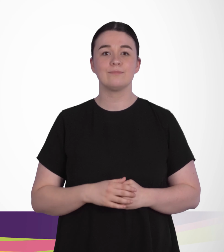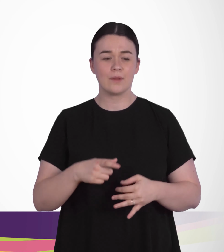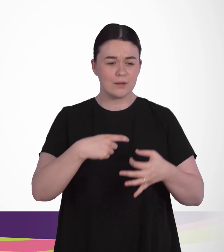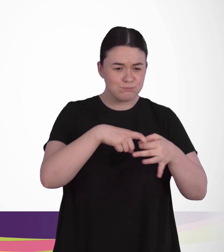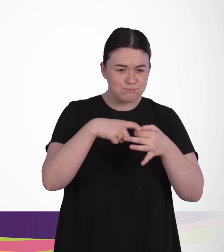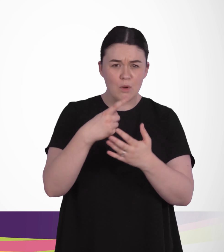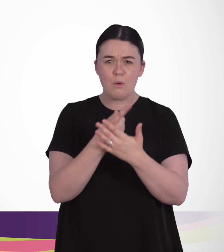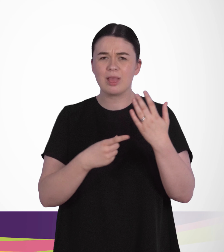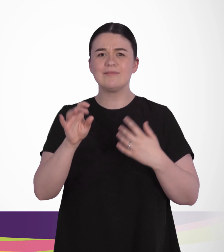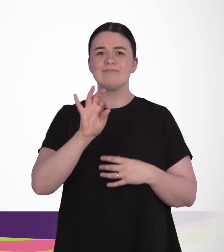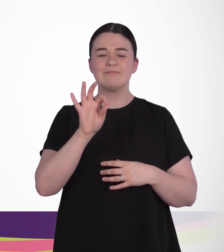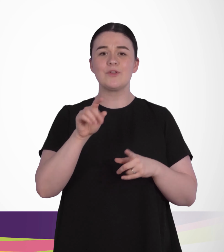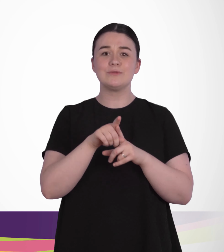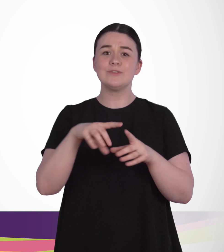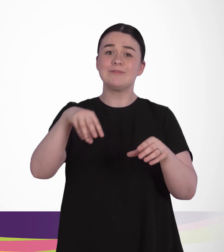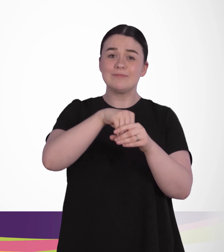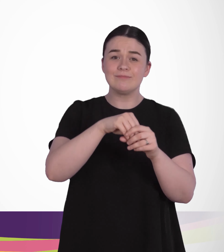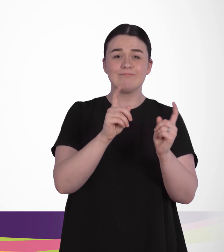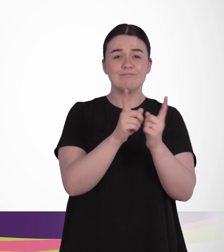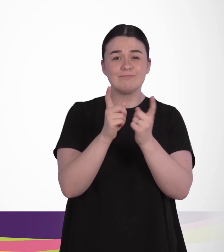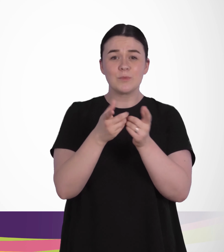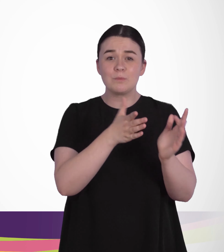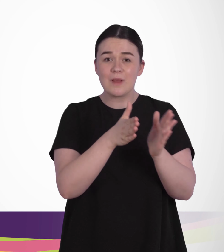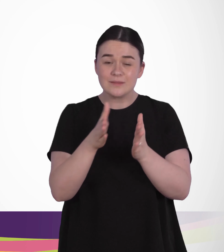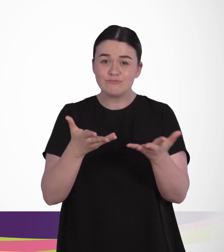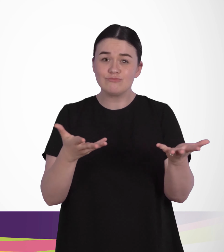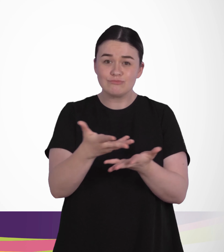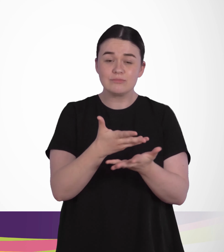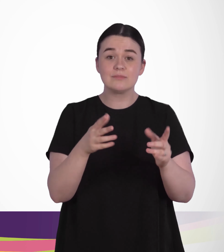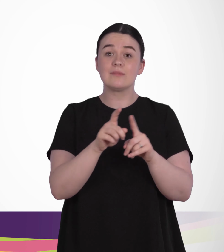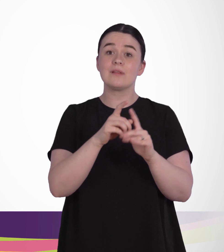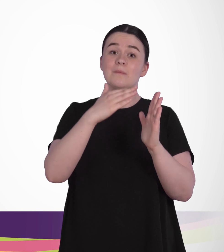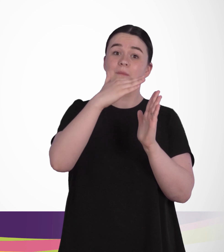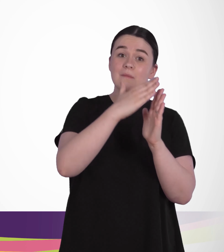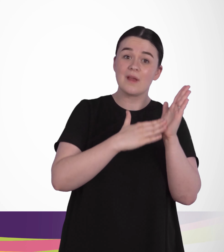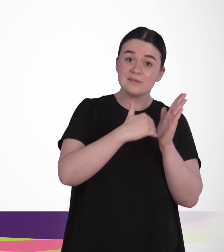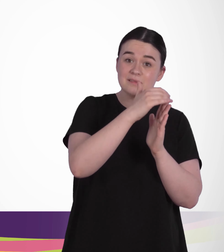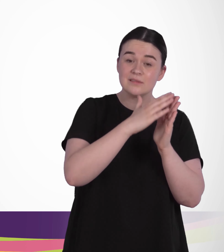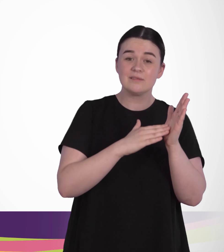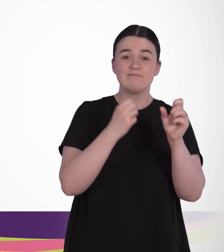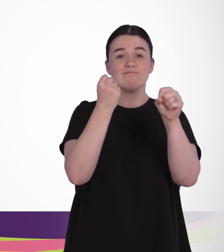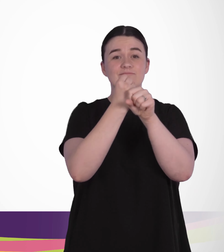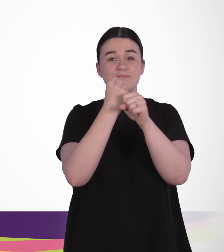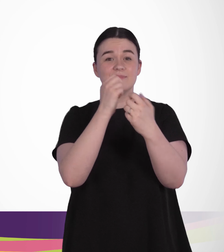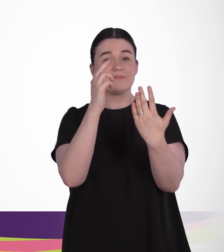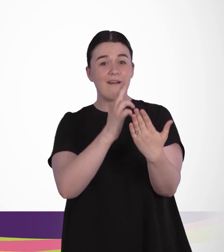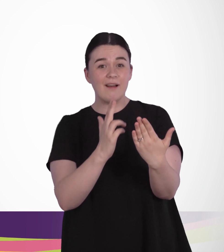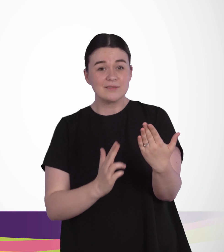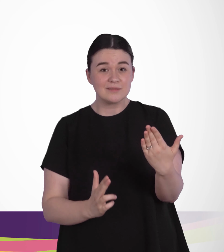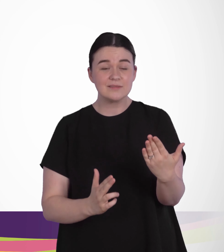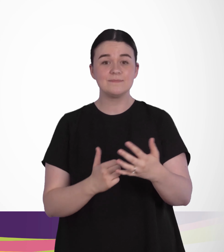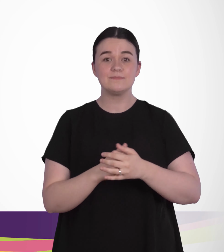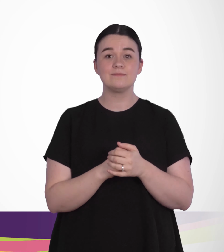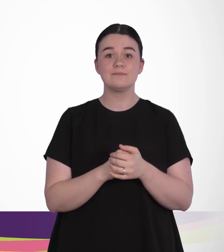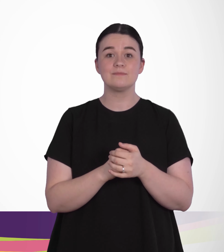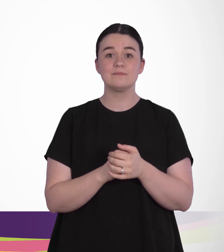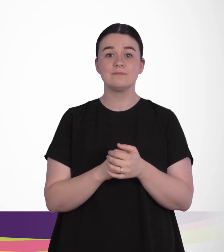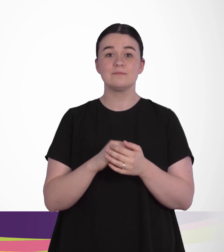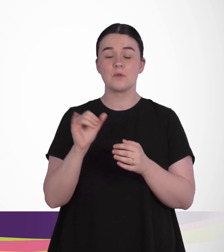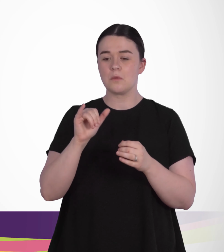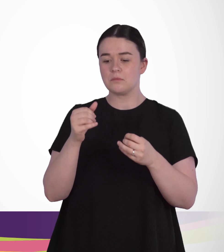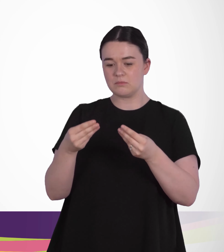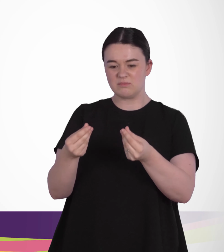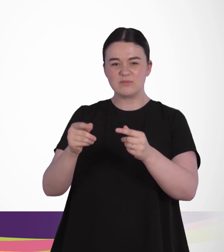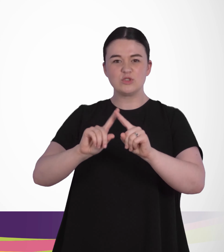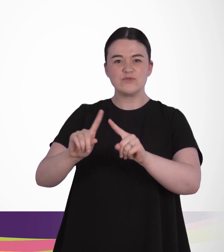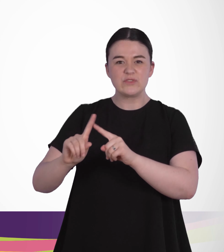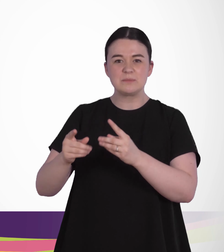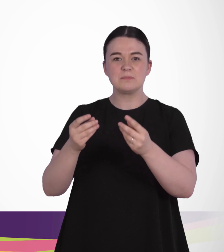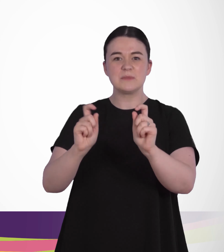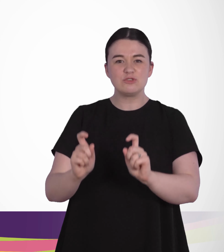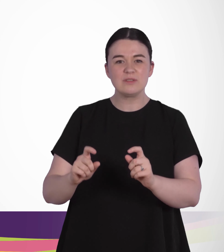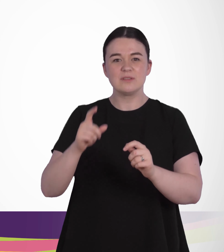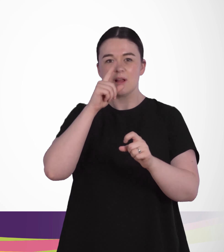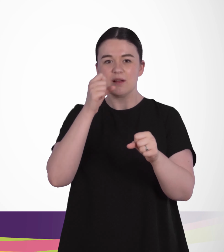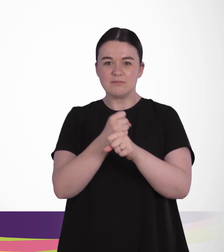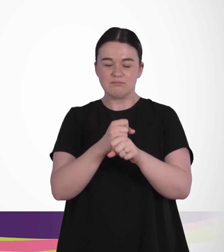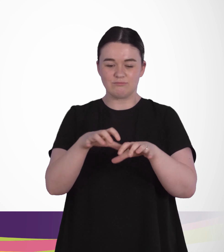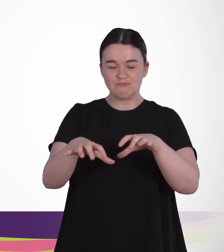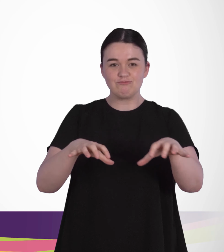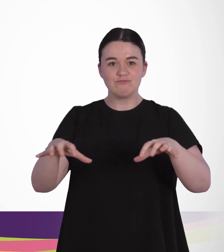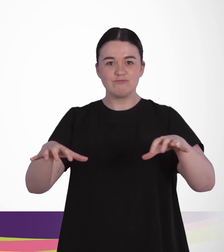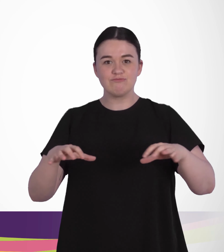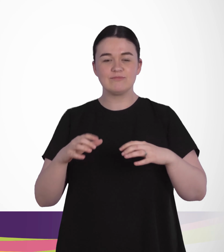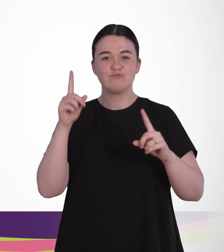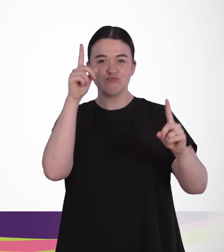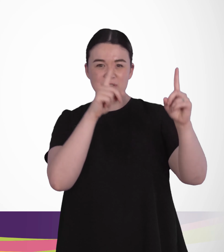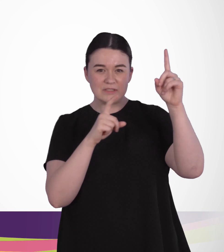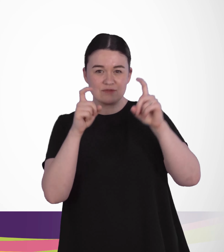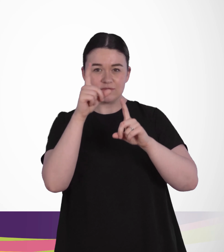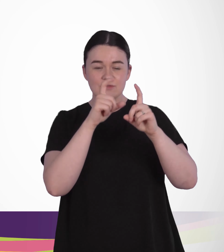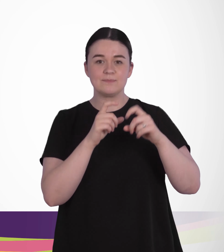The methods used included painting and artwork, loose materials landscape creations,